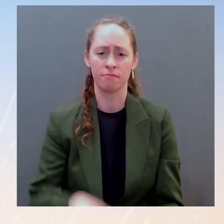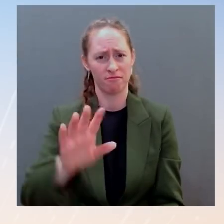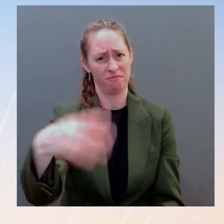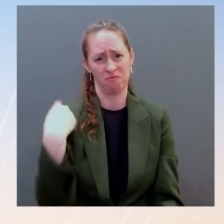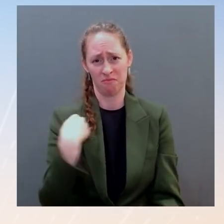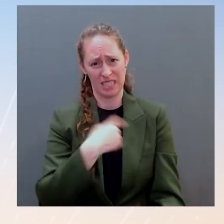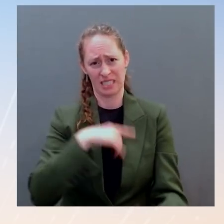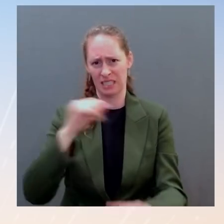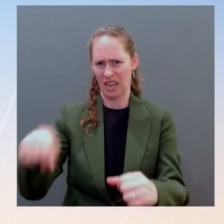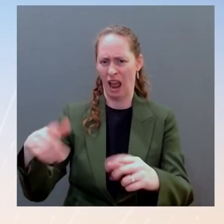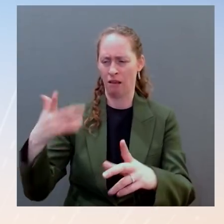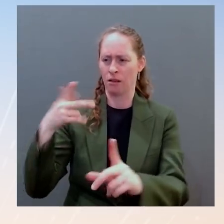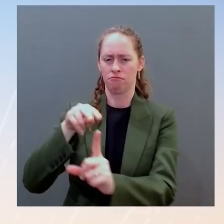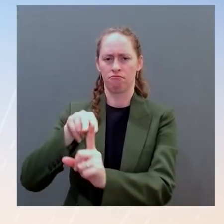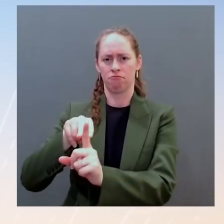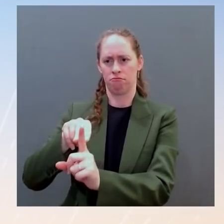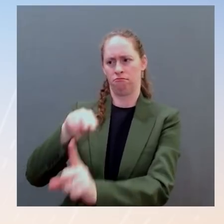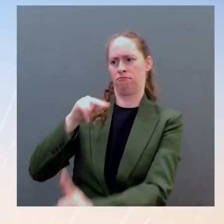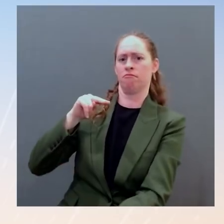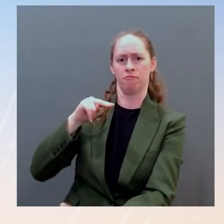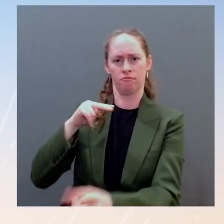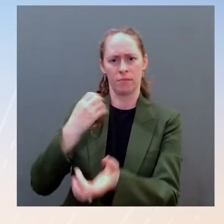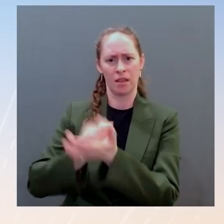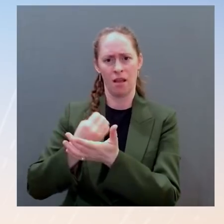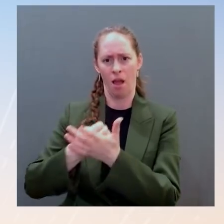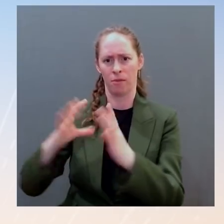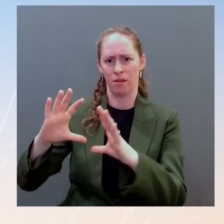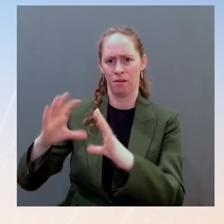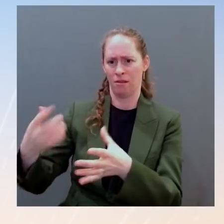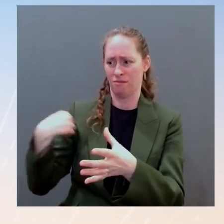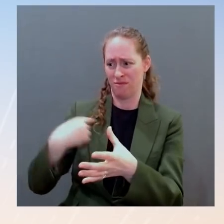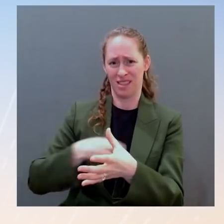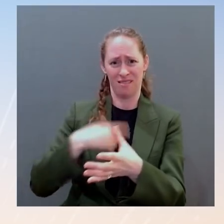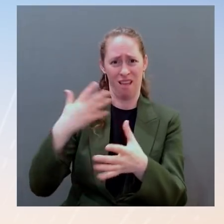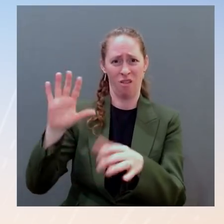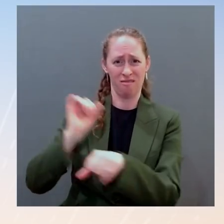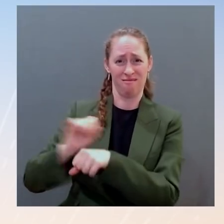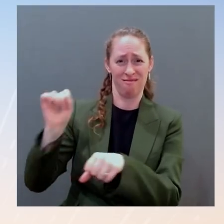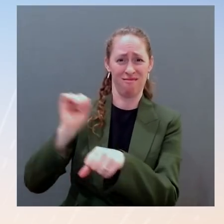The unemployment rate is at 3.6 percent. We know that costs are too high.